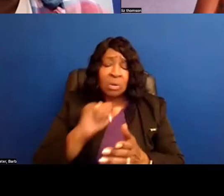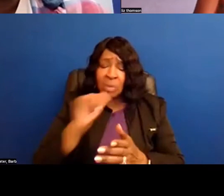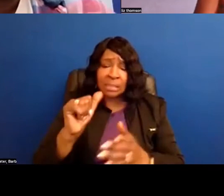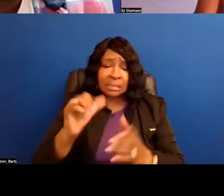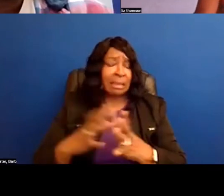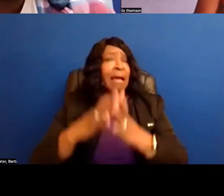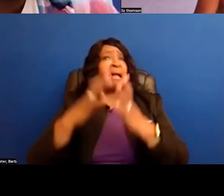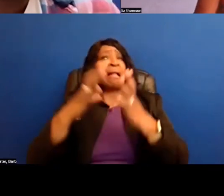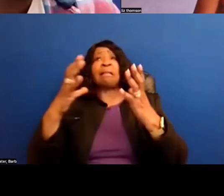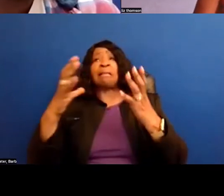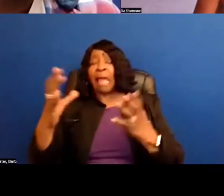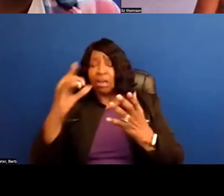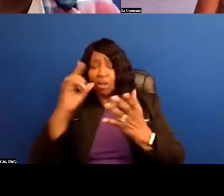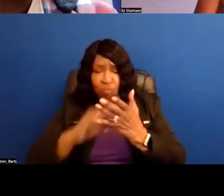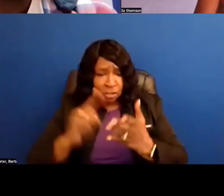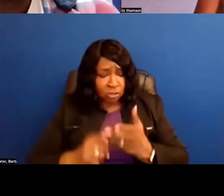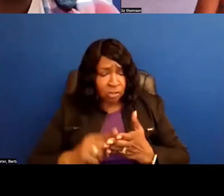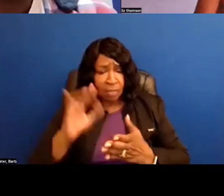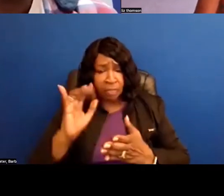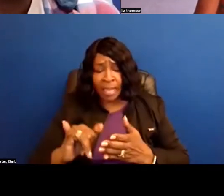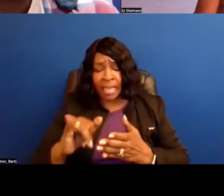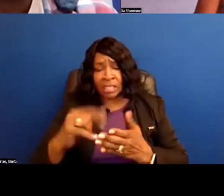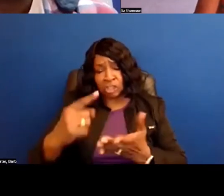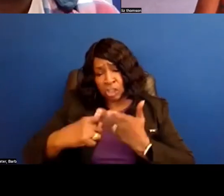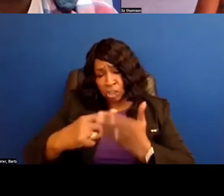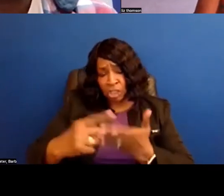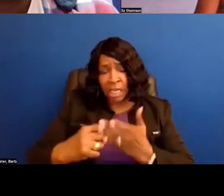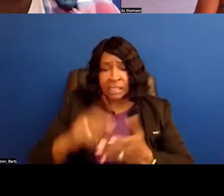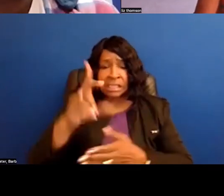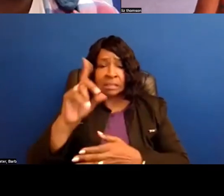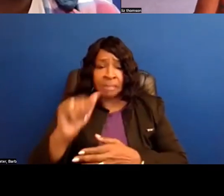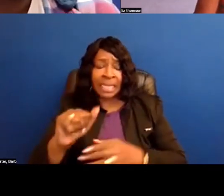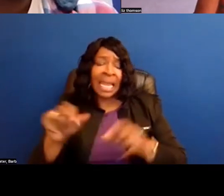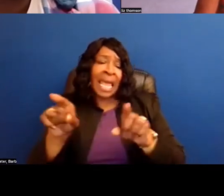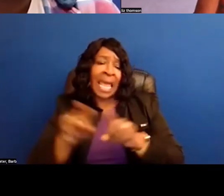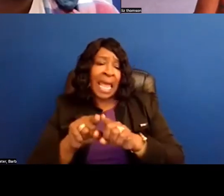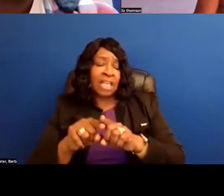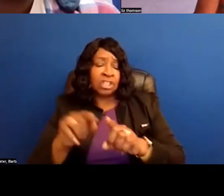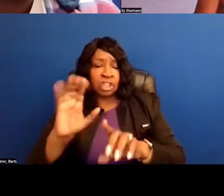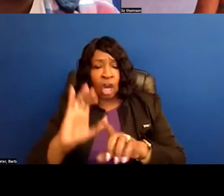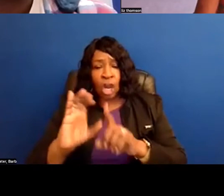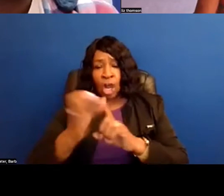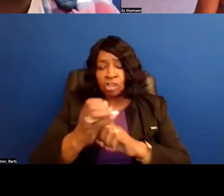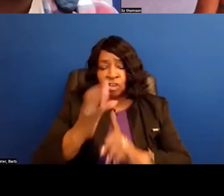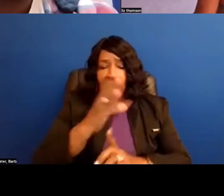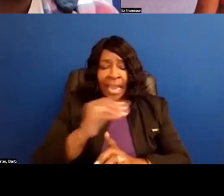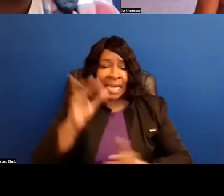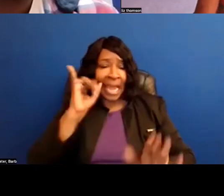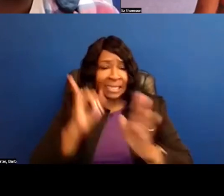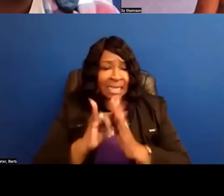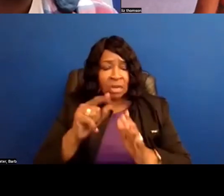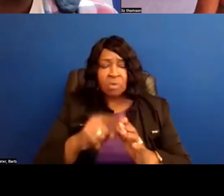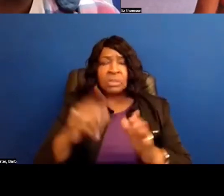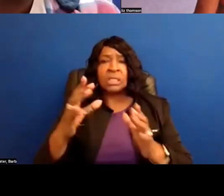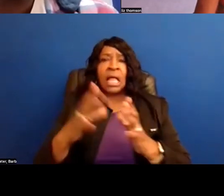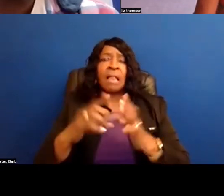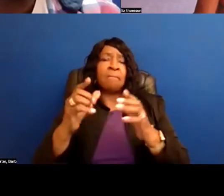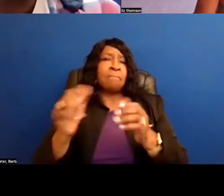that discussed disability as a culture and identity. It was largely about cure and fixing.